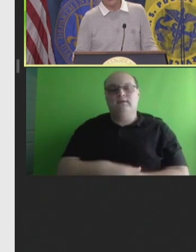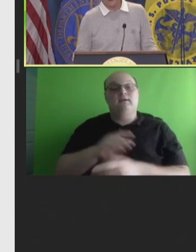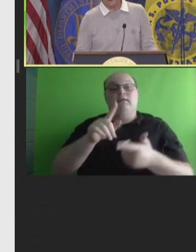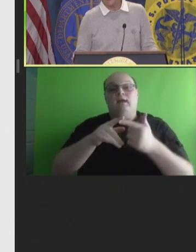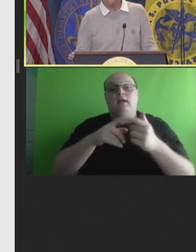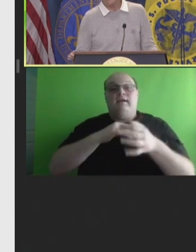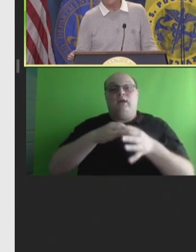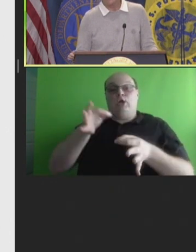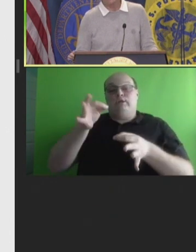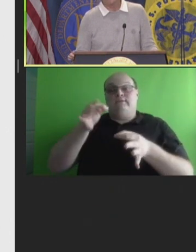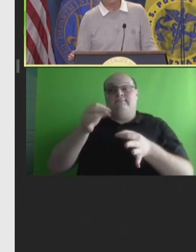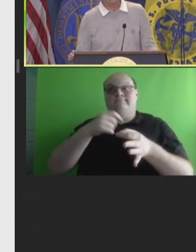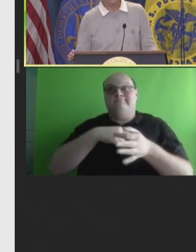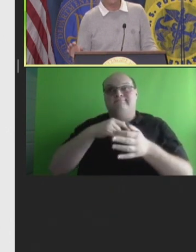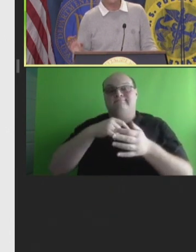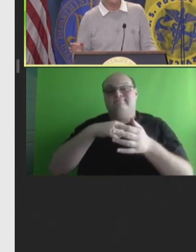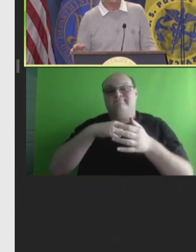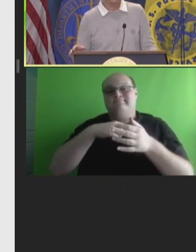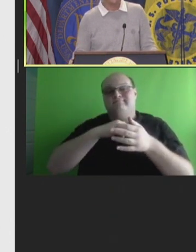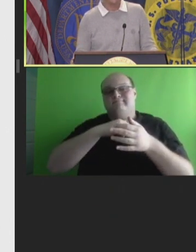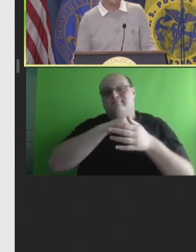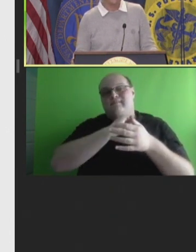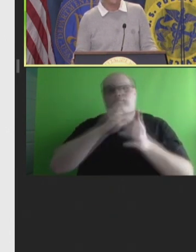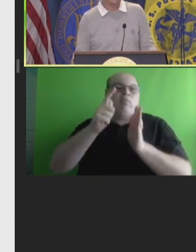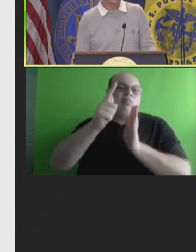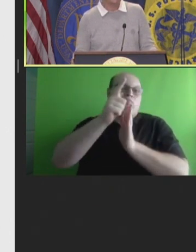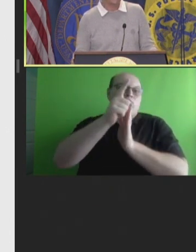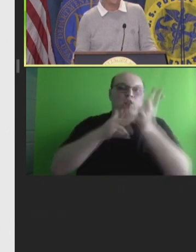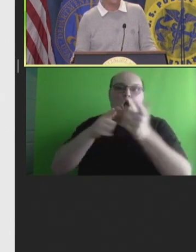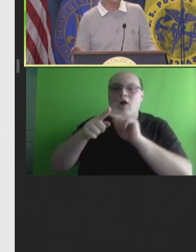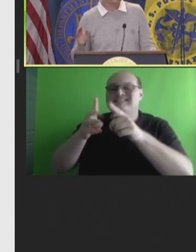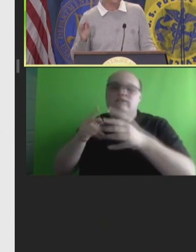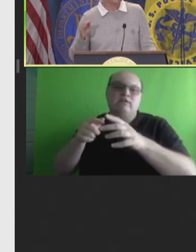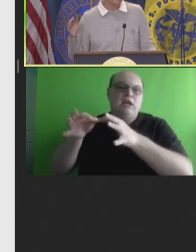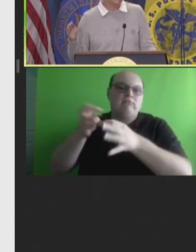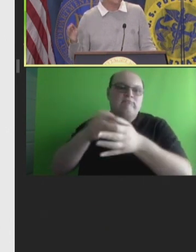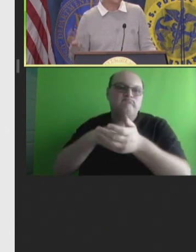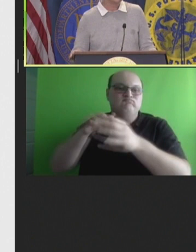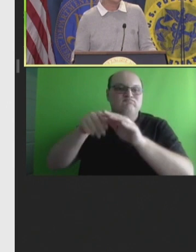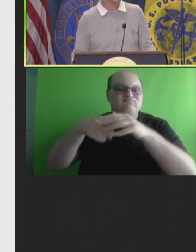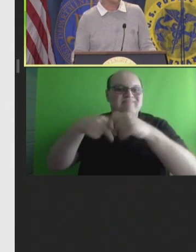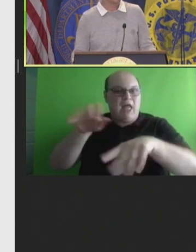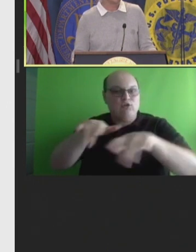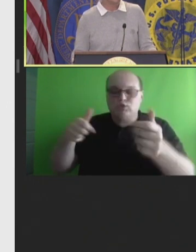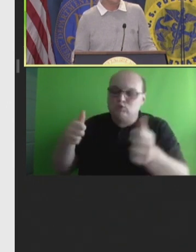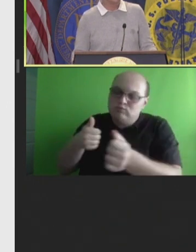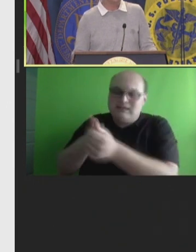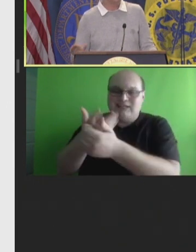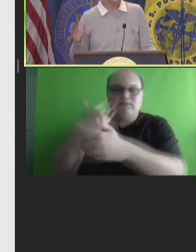are conducting various activities to get kids caught up before they enter school because that